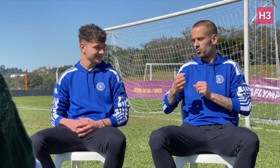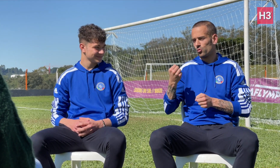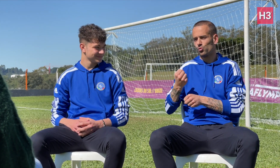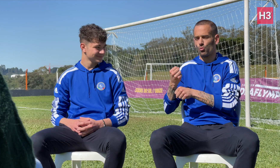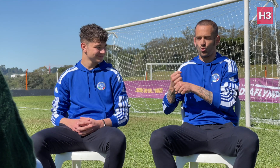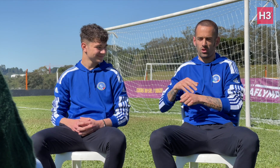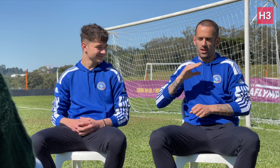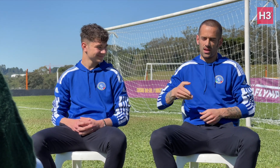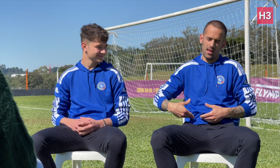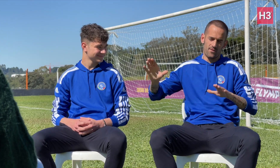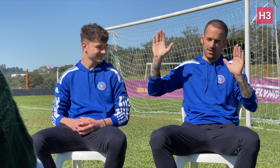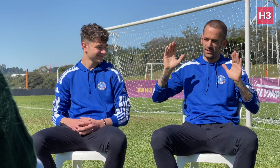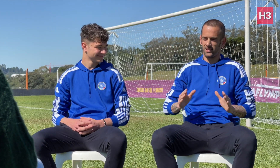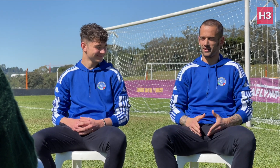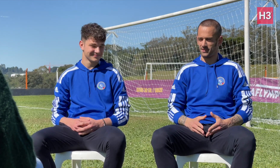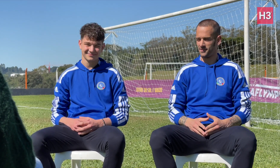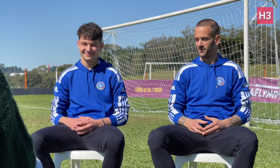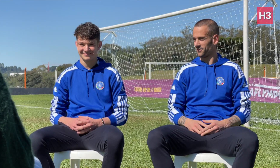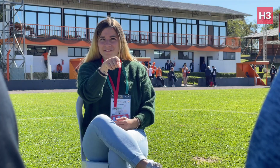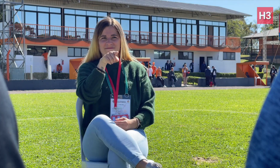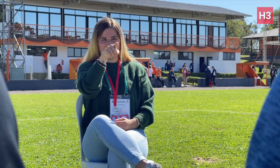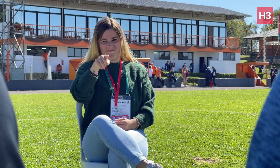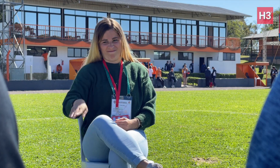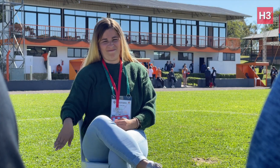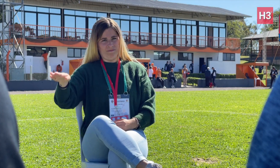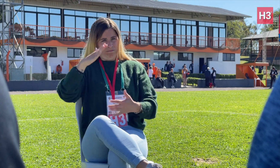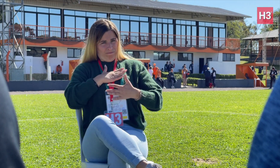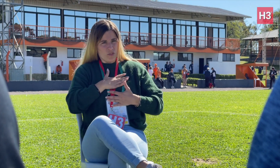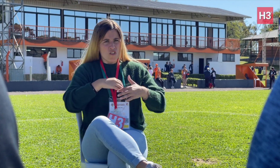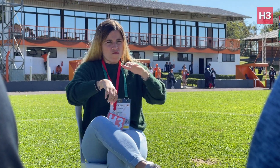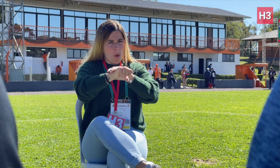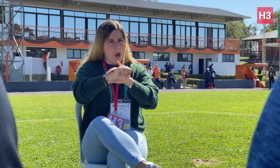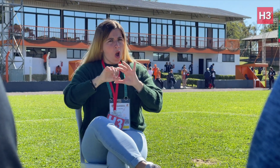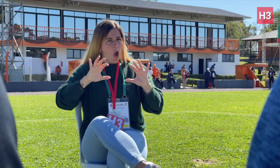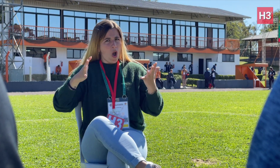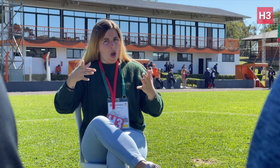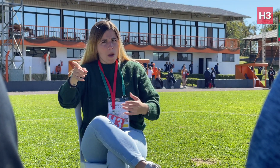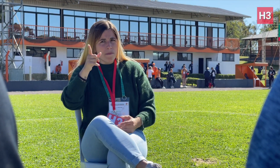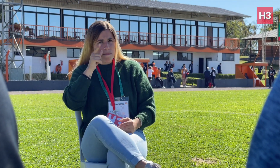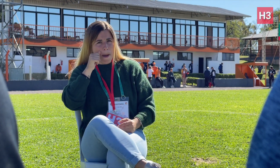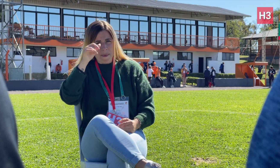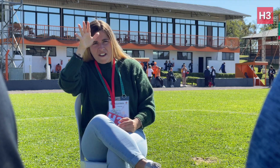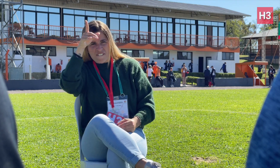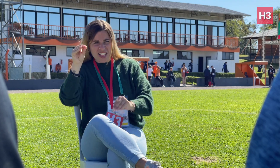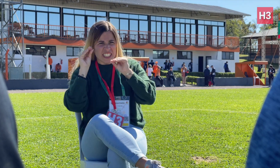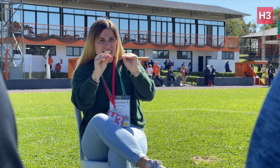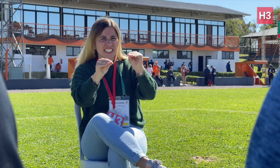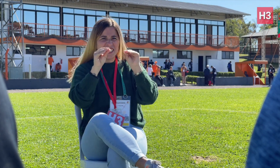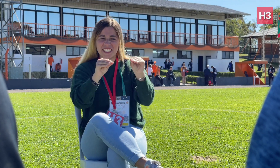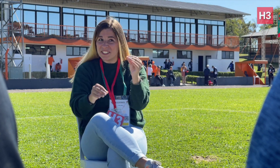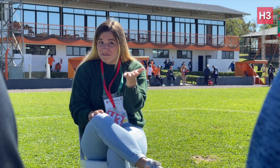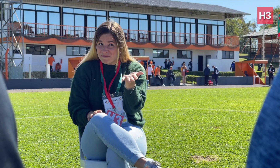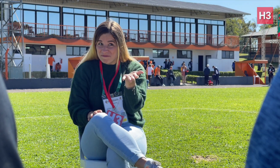and reign our legacy in the football team. How did you come to your passion in football, was it because of your parents’ encouragement?